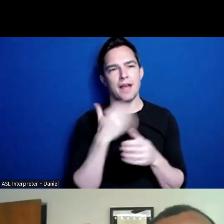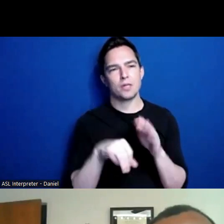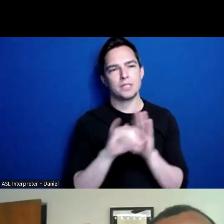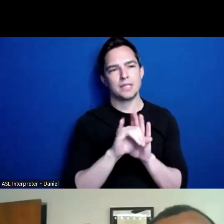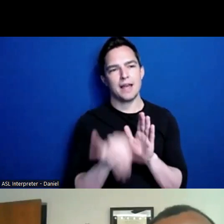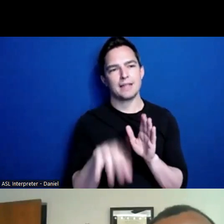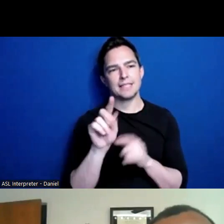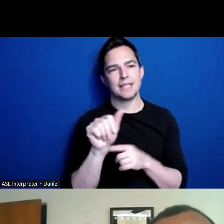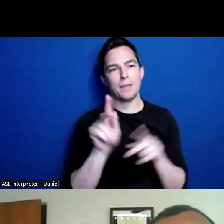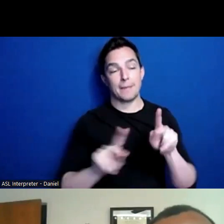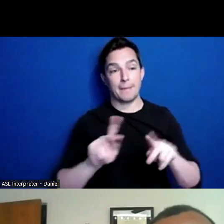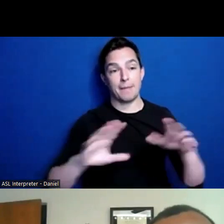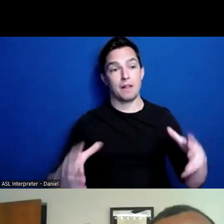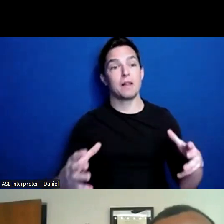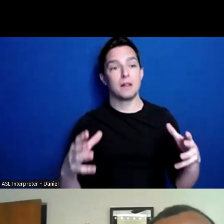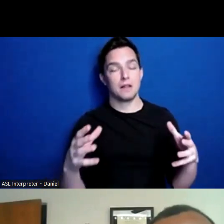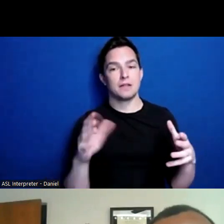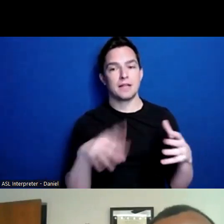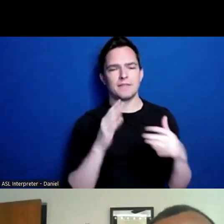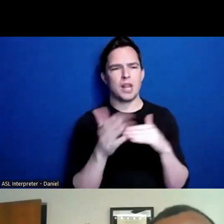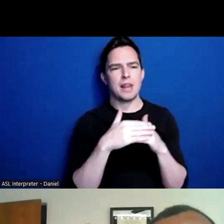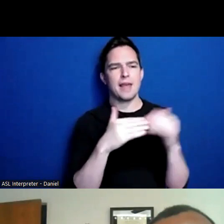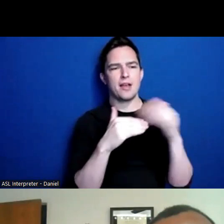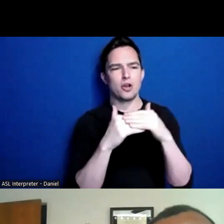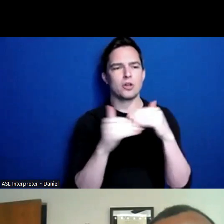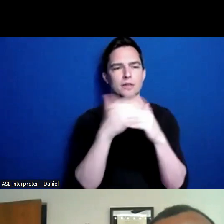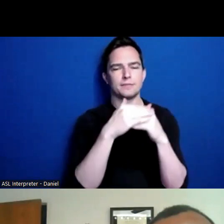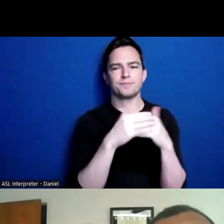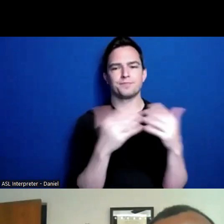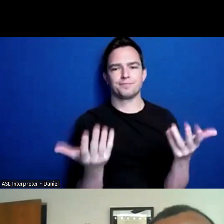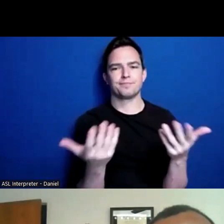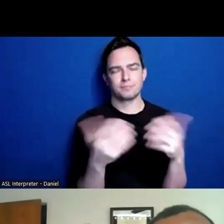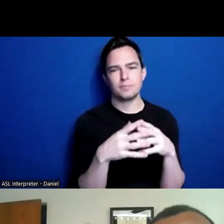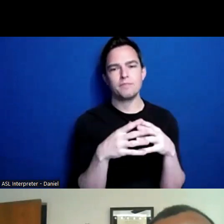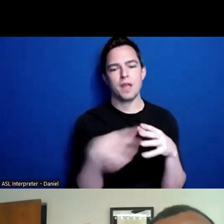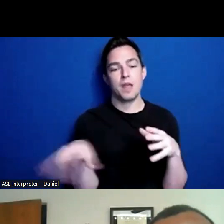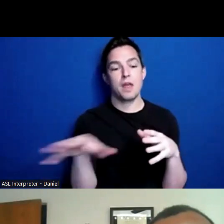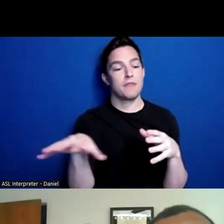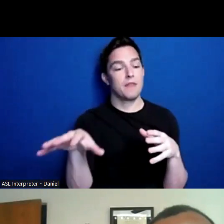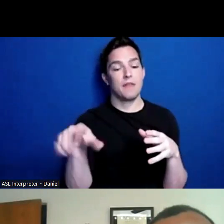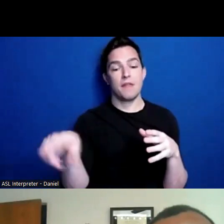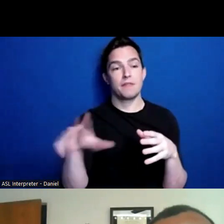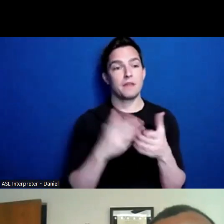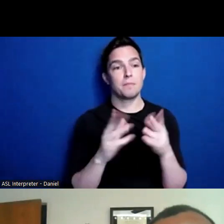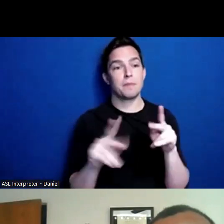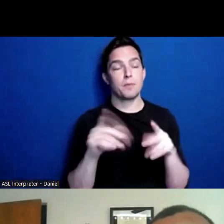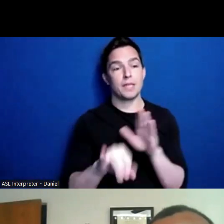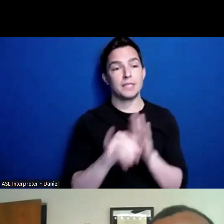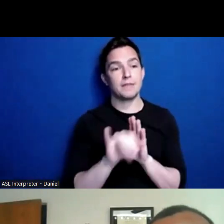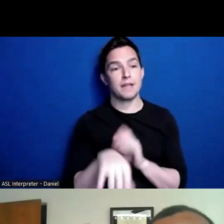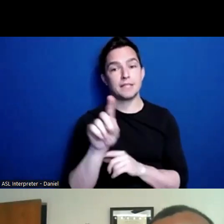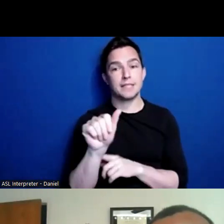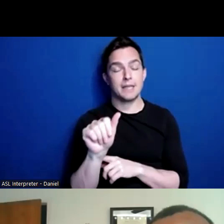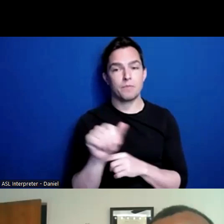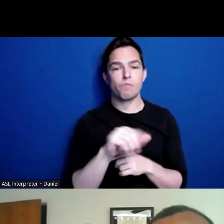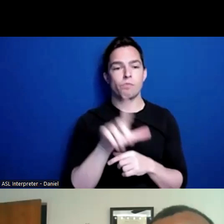people is so layered. layered. There's people who identify as disabled and LGBTQ+ there's